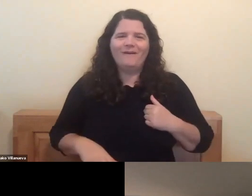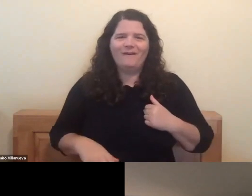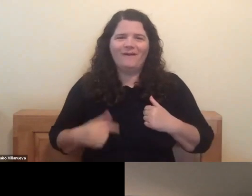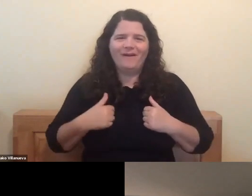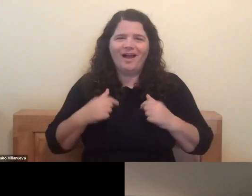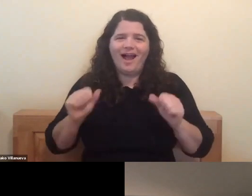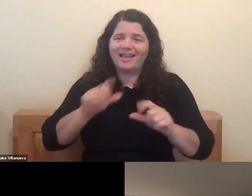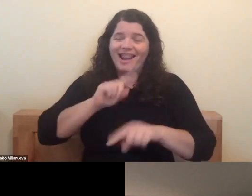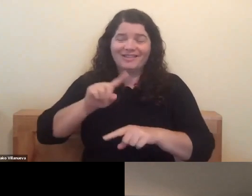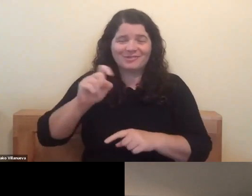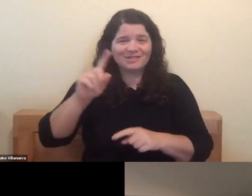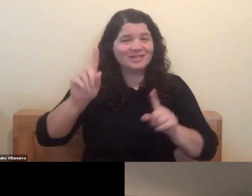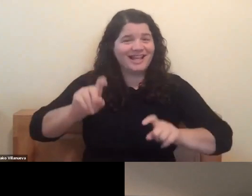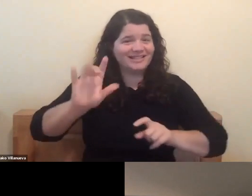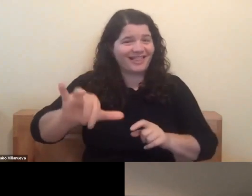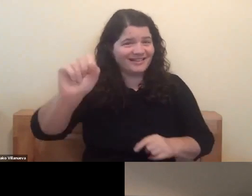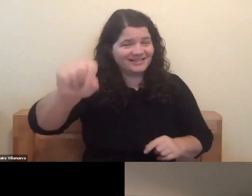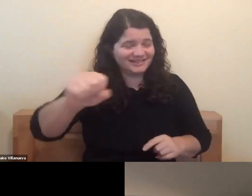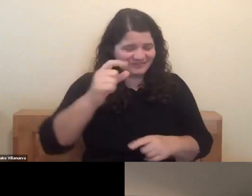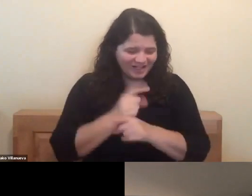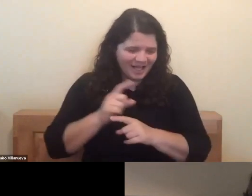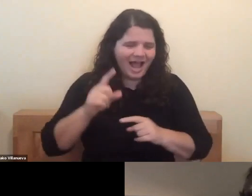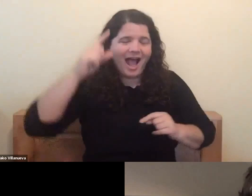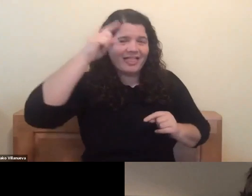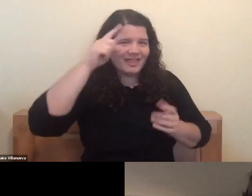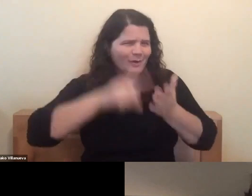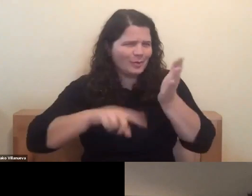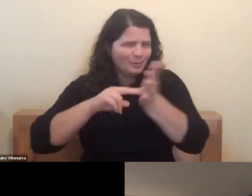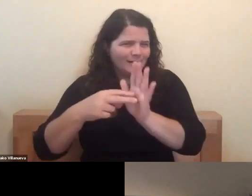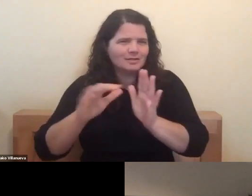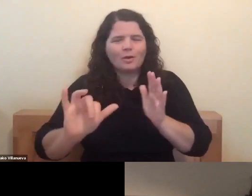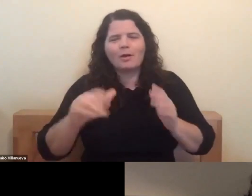so yeah we i think what you mean is for core drop languages right?